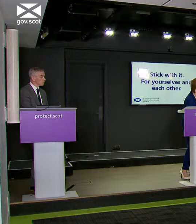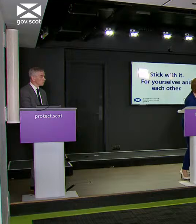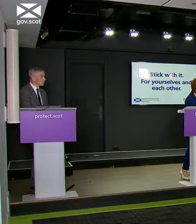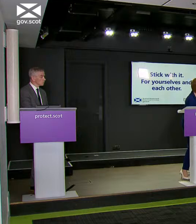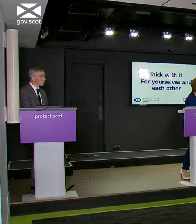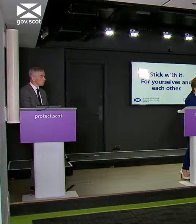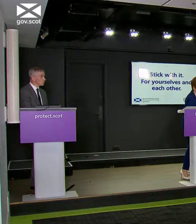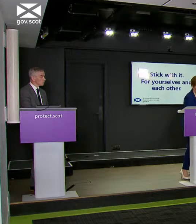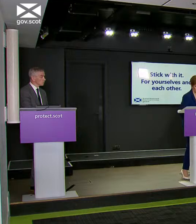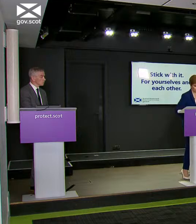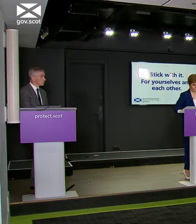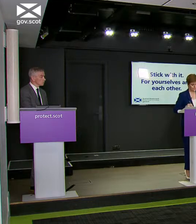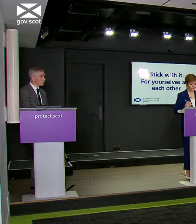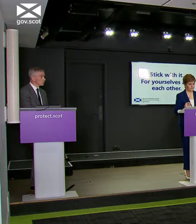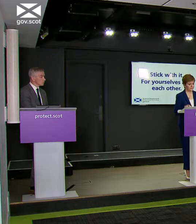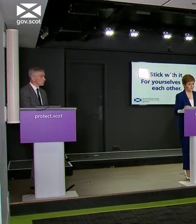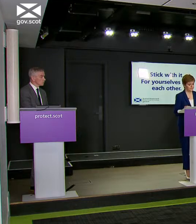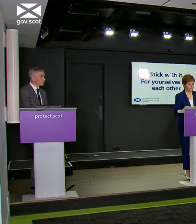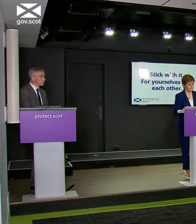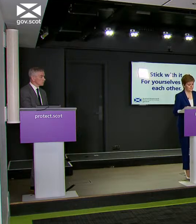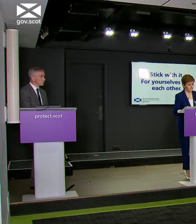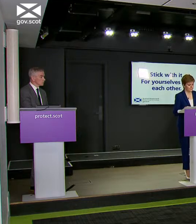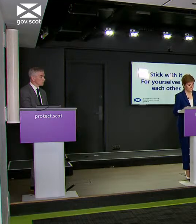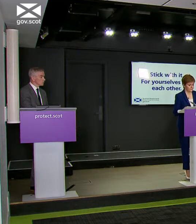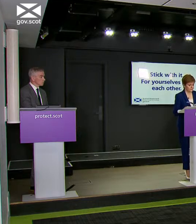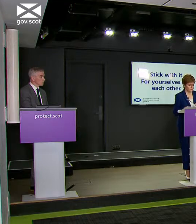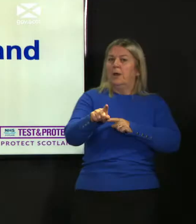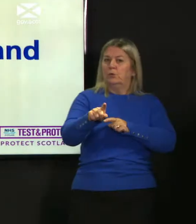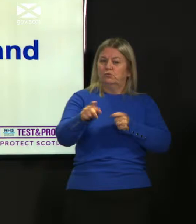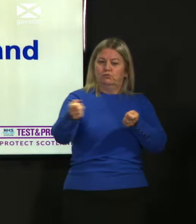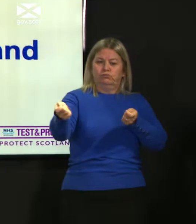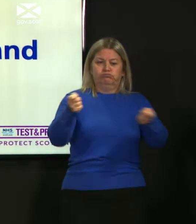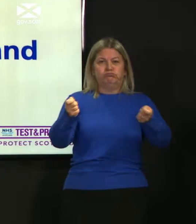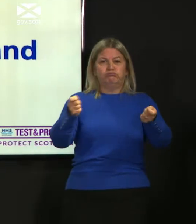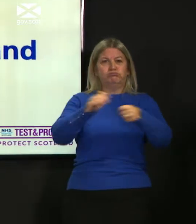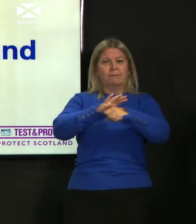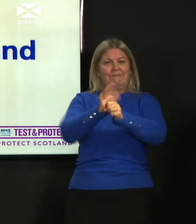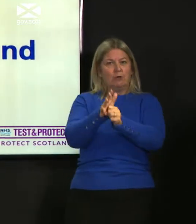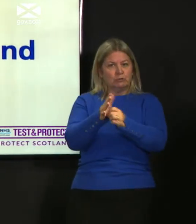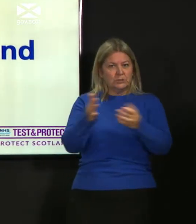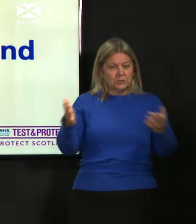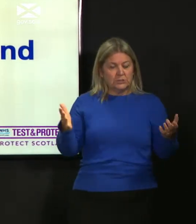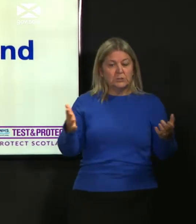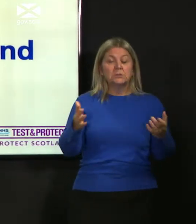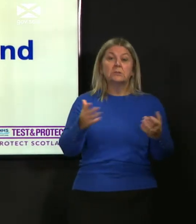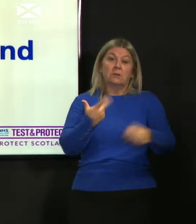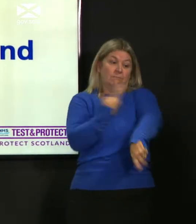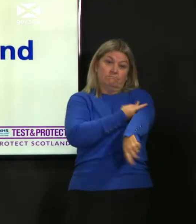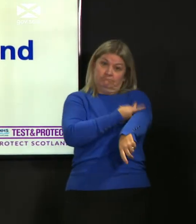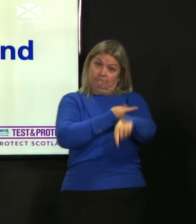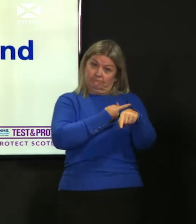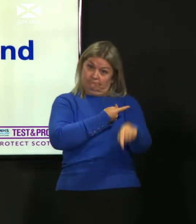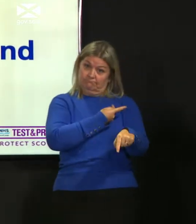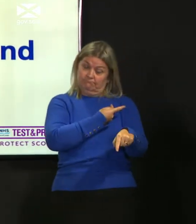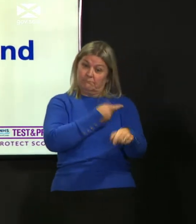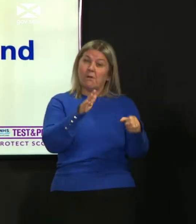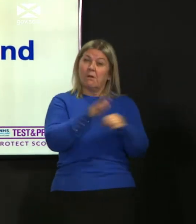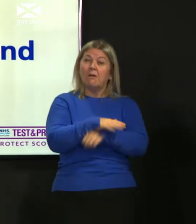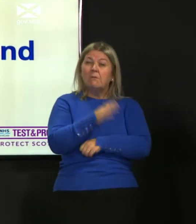is even more so as we work to suppress Covid 19. The program already covers those who are over 65,